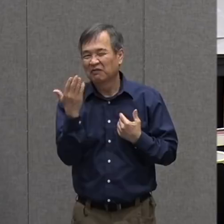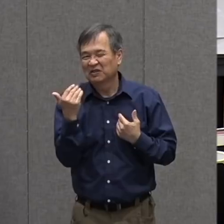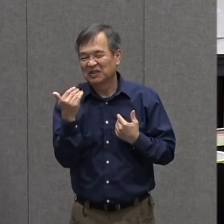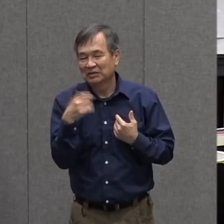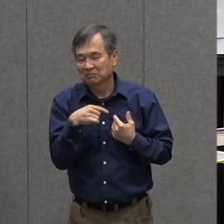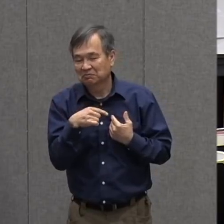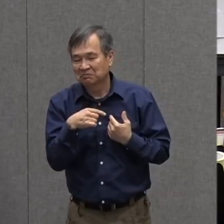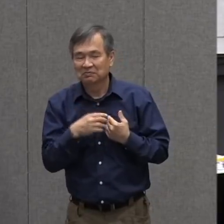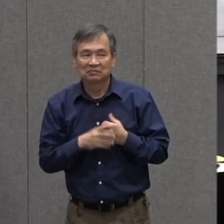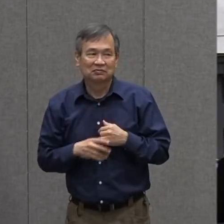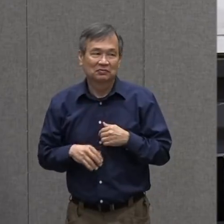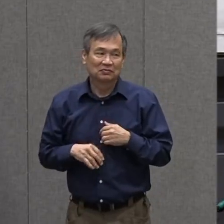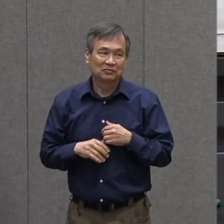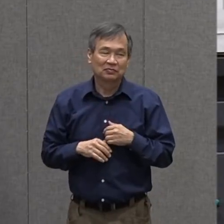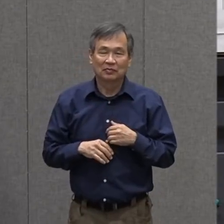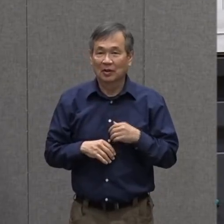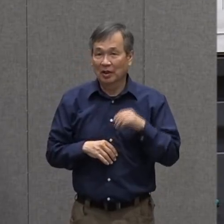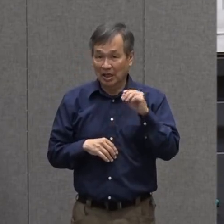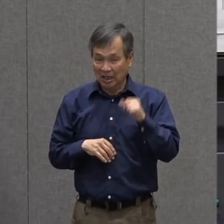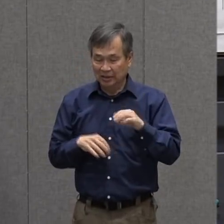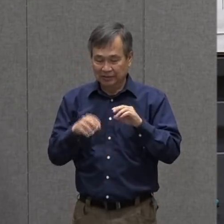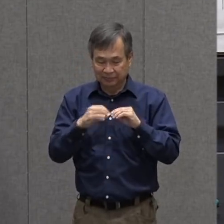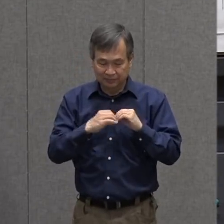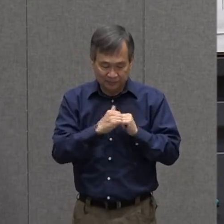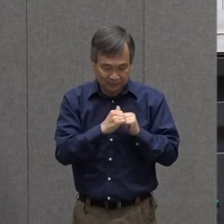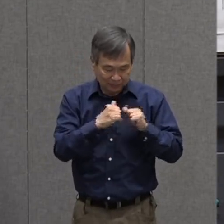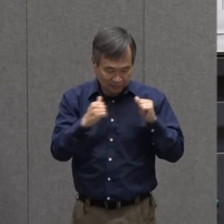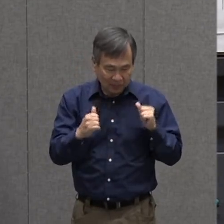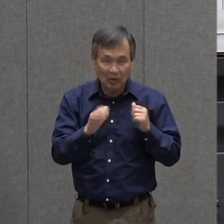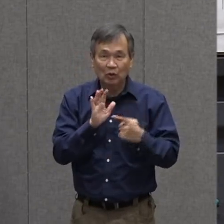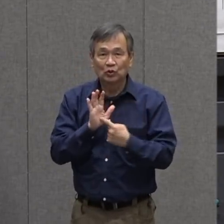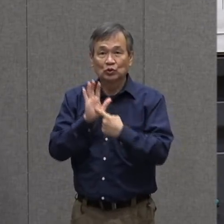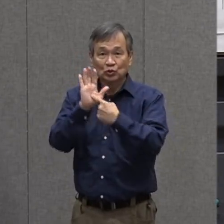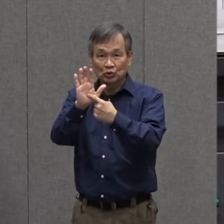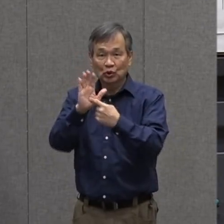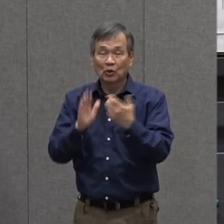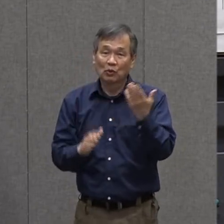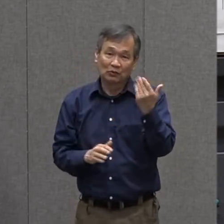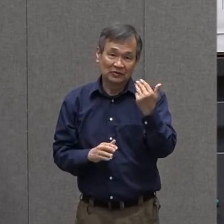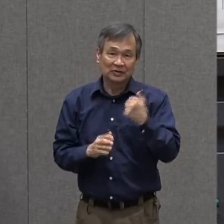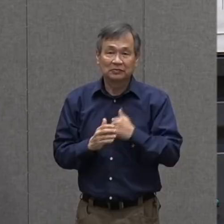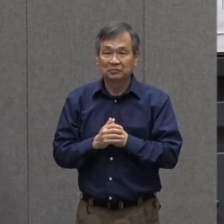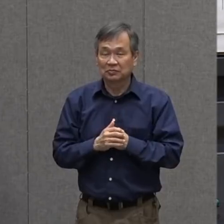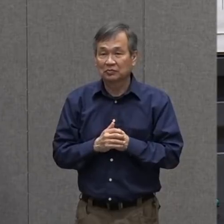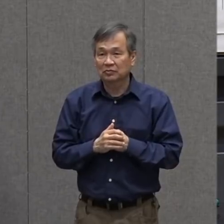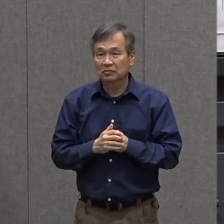Okay? I can actually take these out and show you that I have 15. And I'm gonna do a little bit of some skip counting